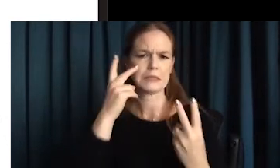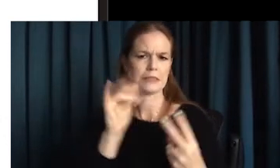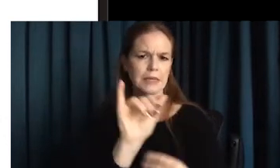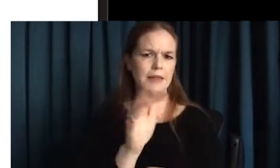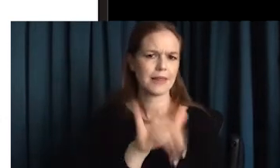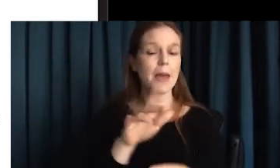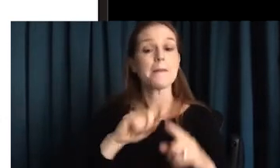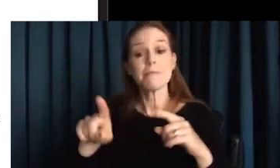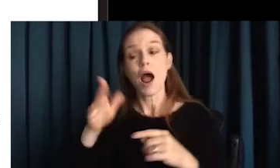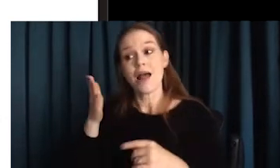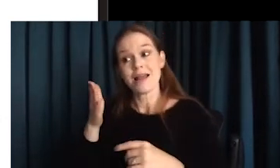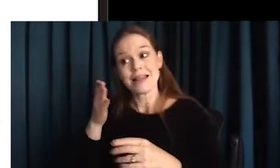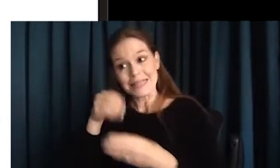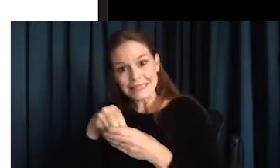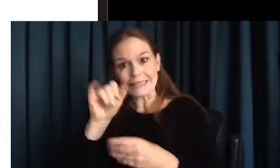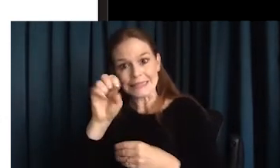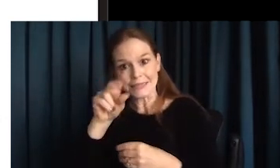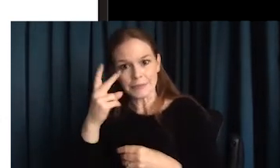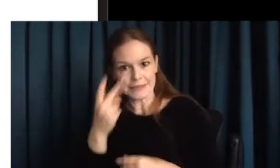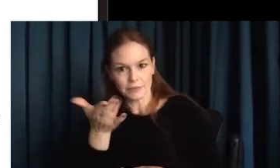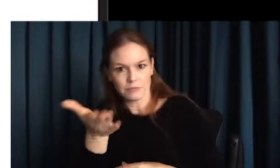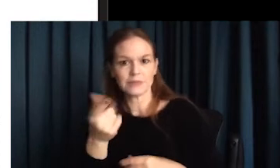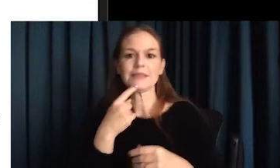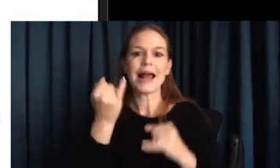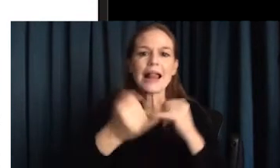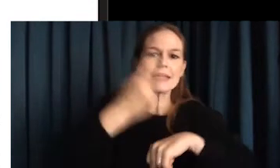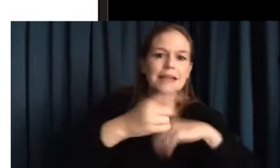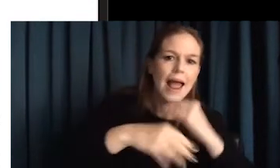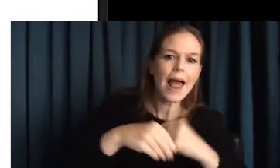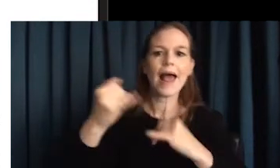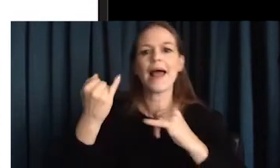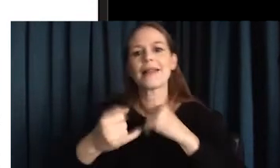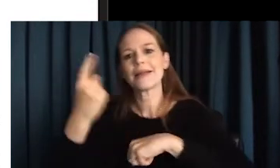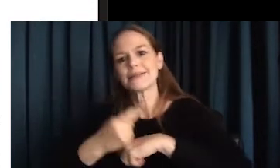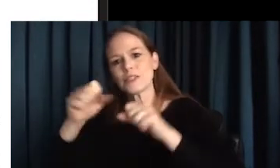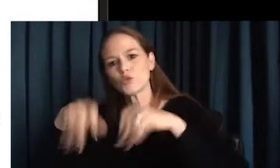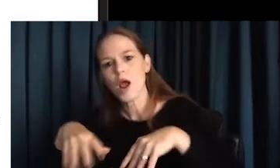The last day to drop the course and get a refund. The last day to withdraw without getting a W and the last thing